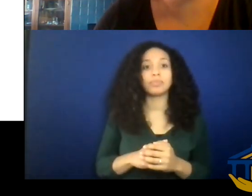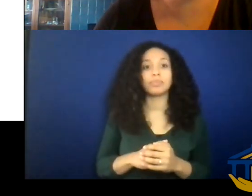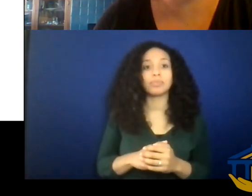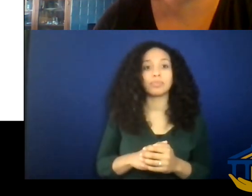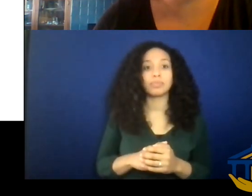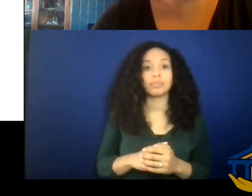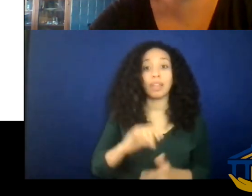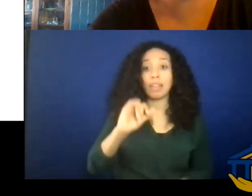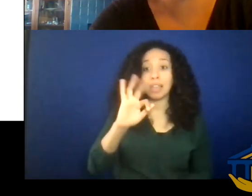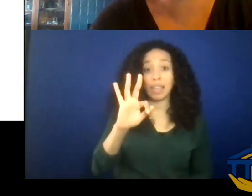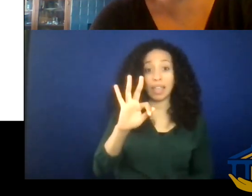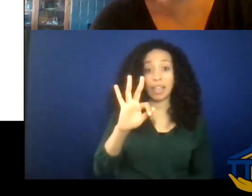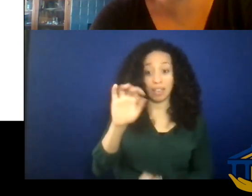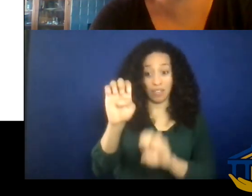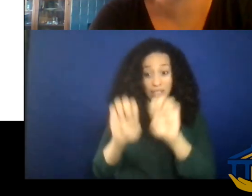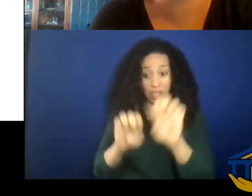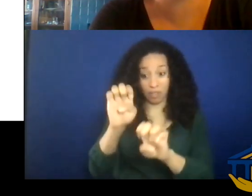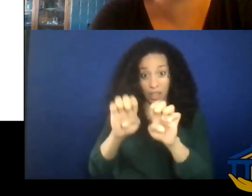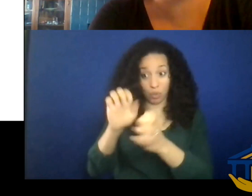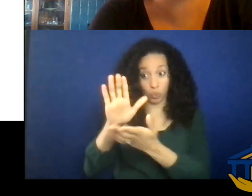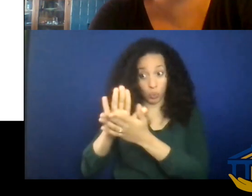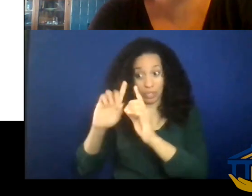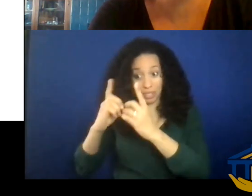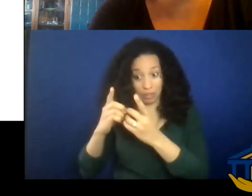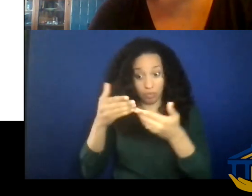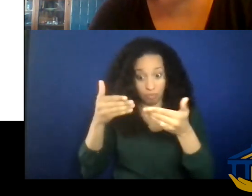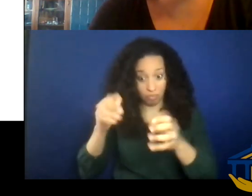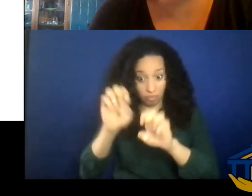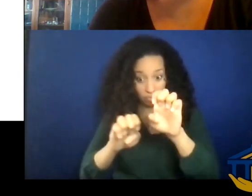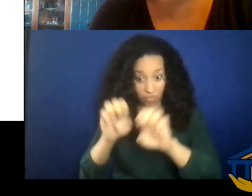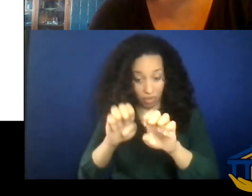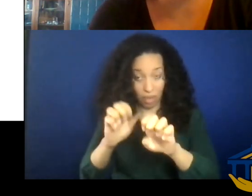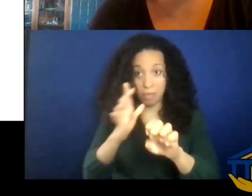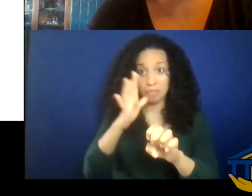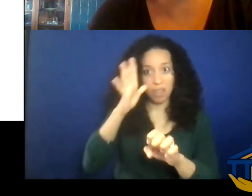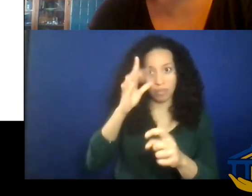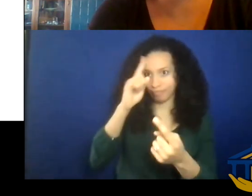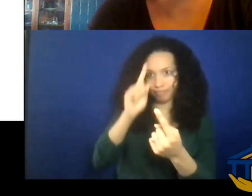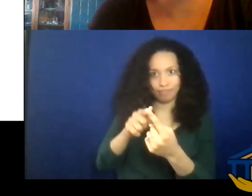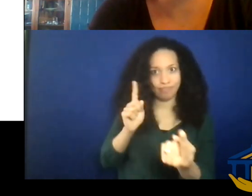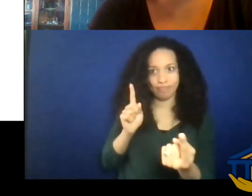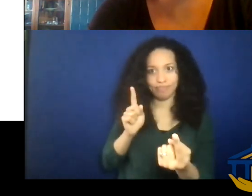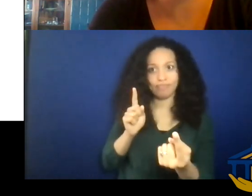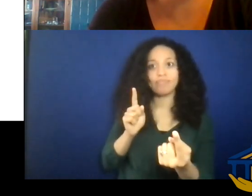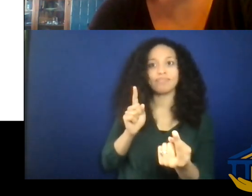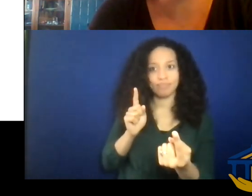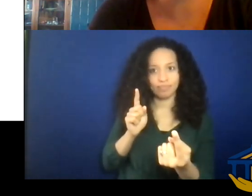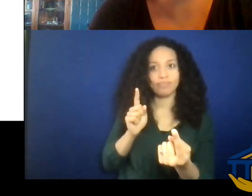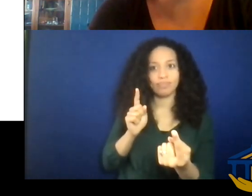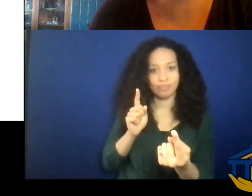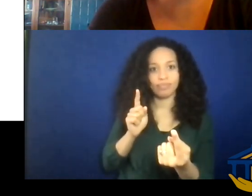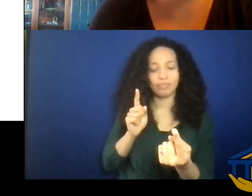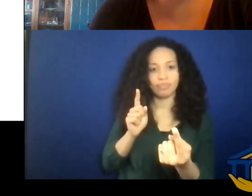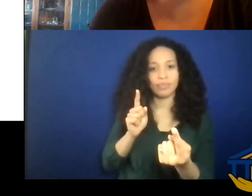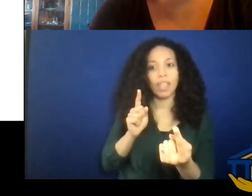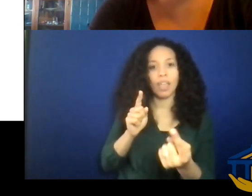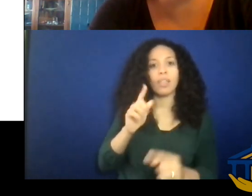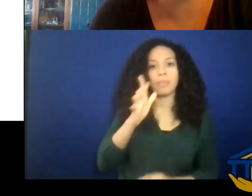evaluation that the school district completed they can tell the school district that. And they can